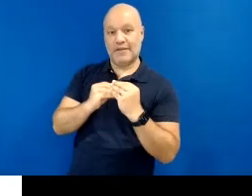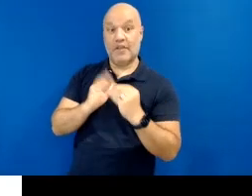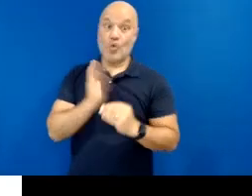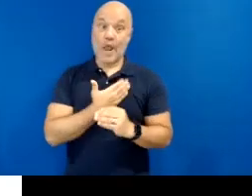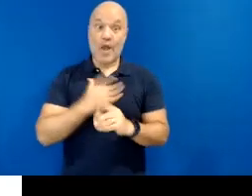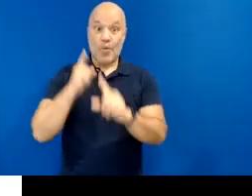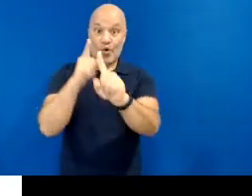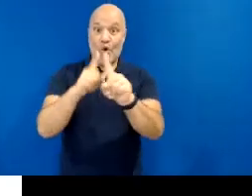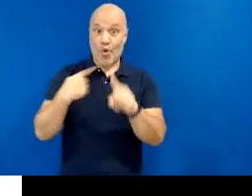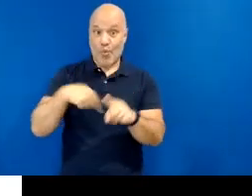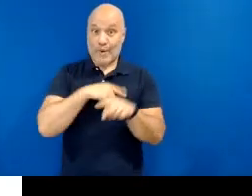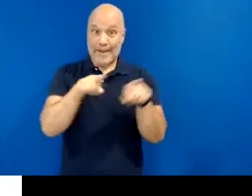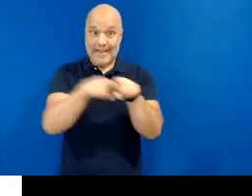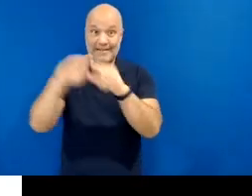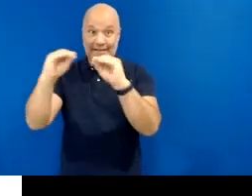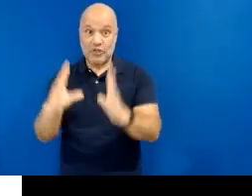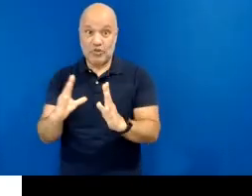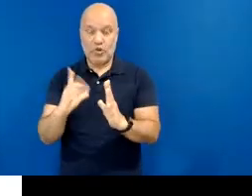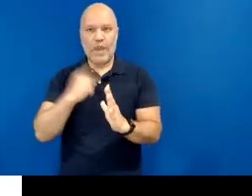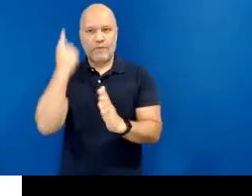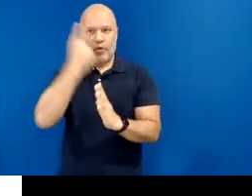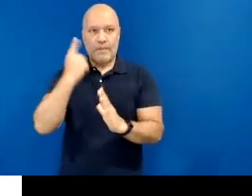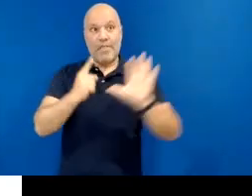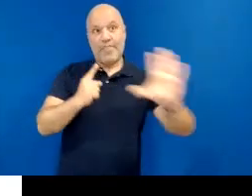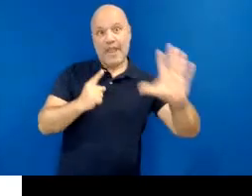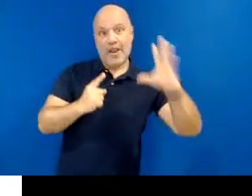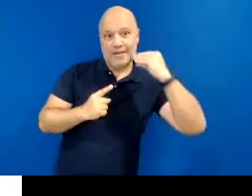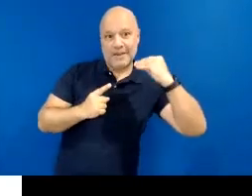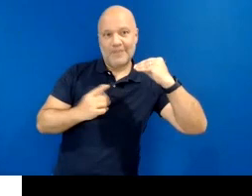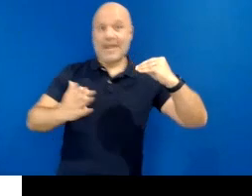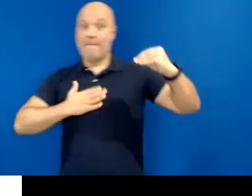how do we bring their experiences, our ideas and our experiences